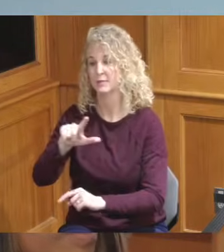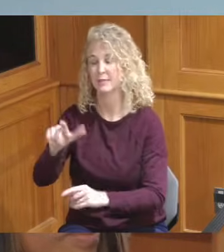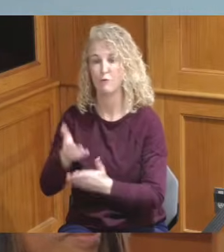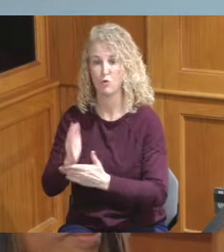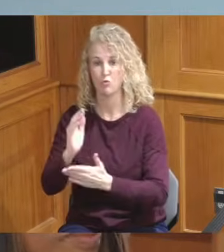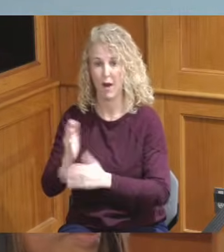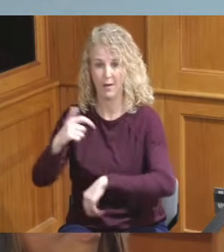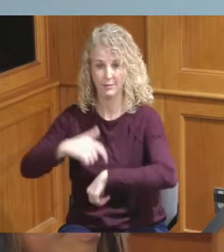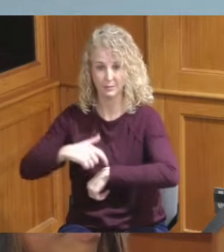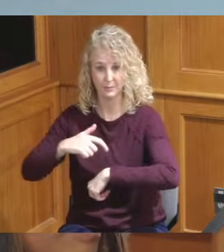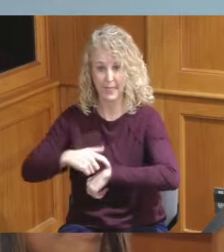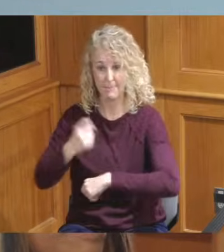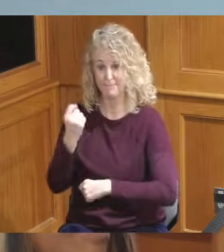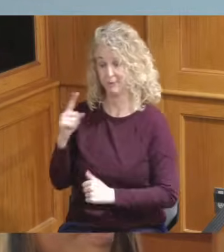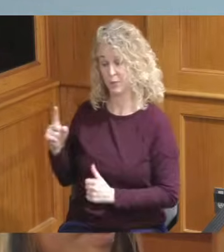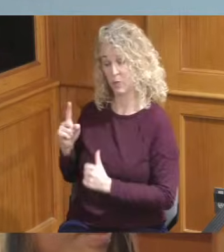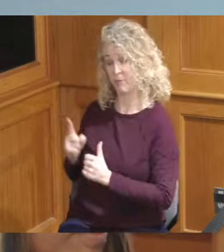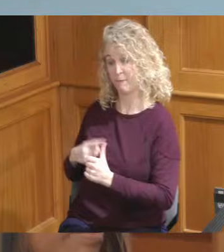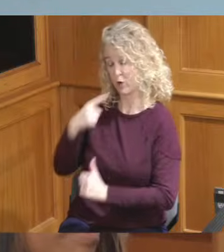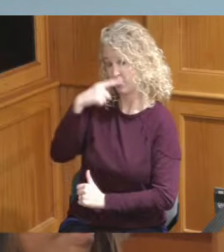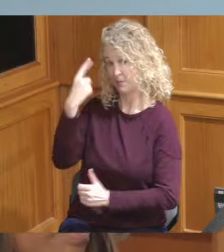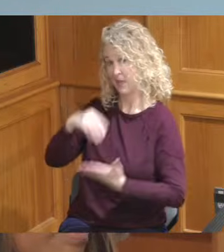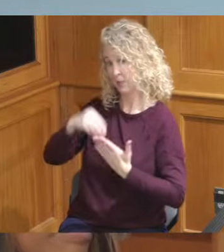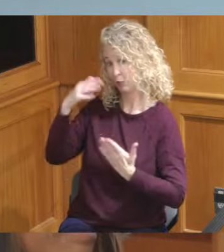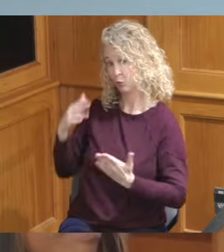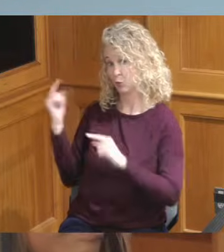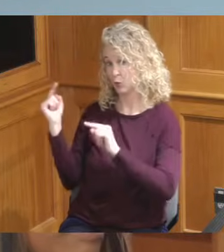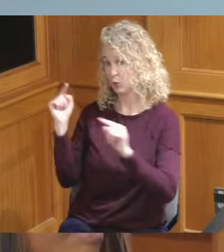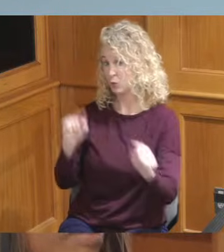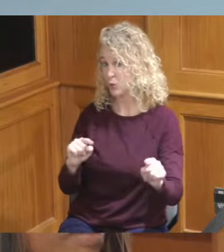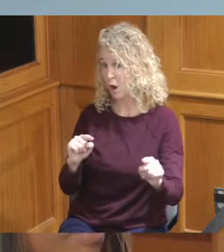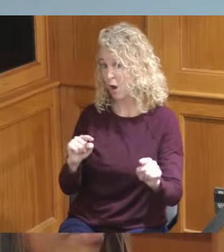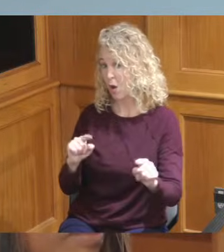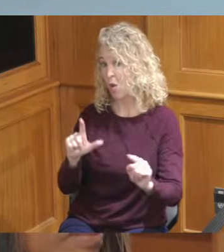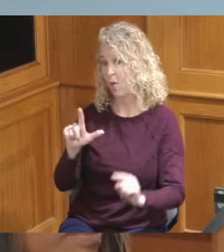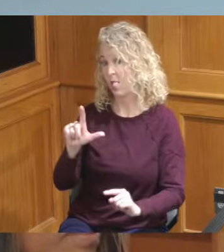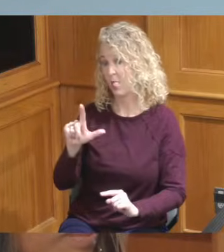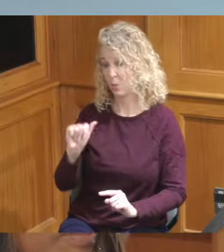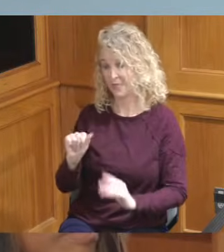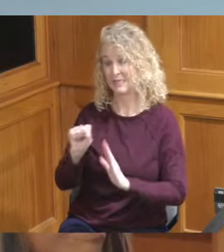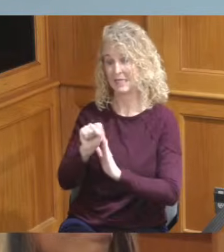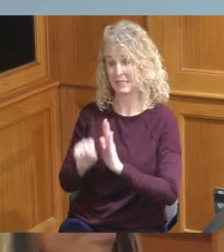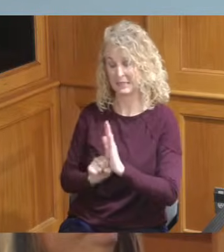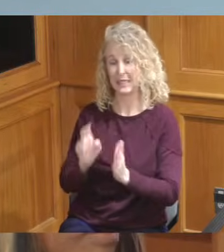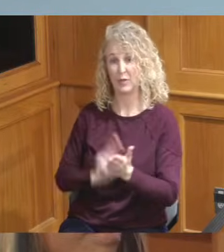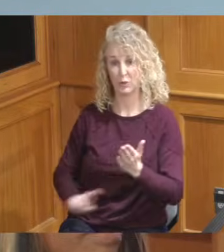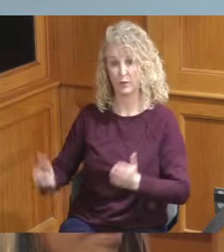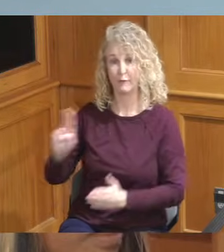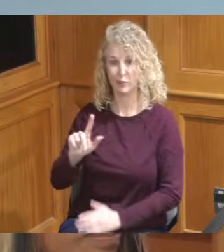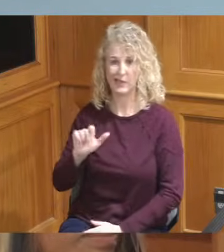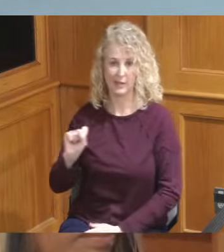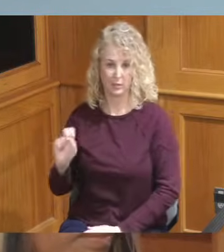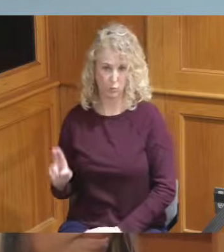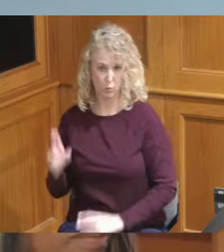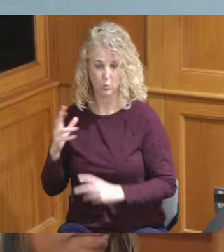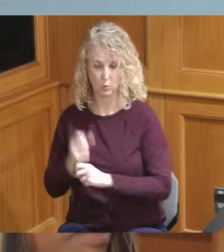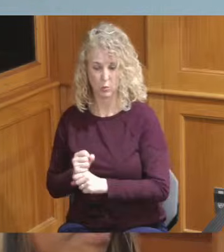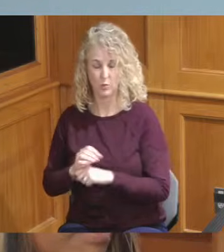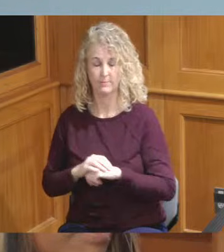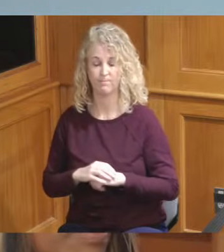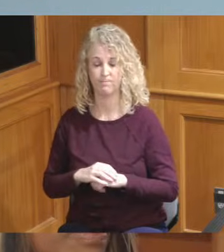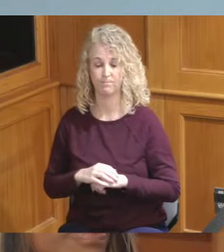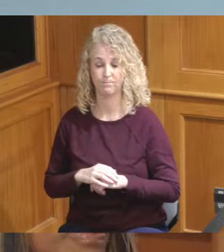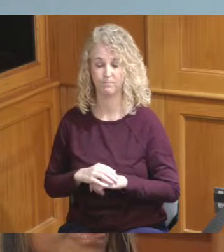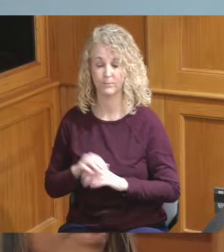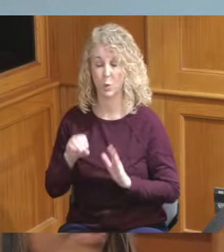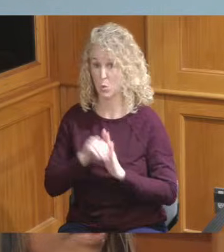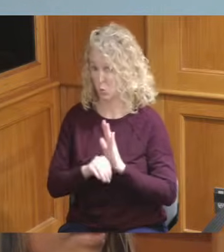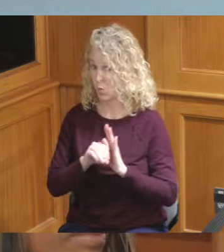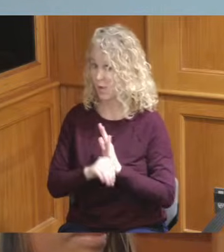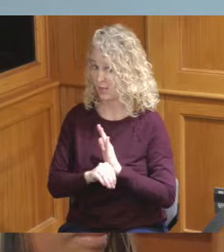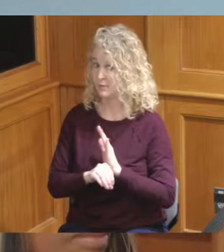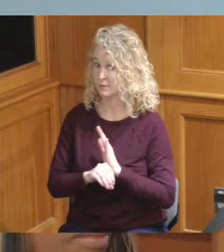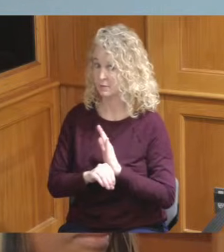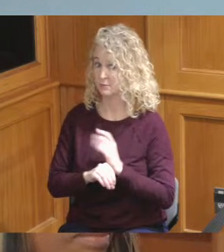Whereas, as one of the first black students to attend Louisiana State University in New Orleans,